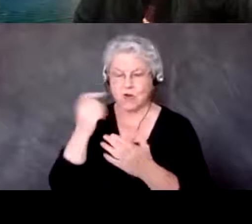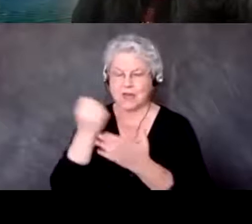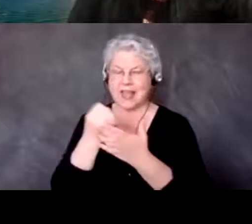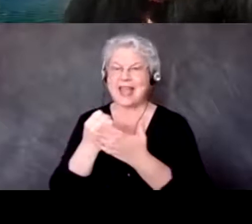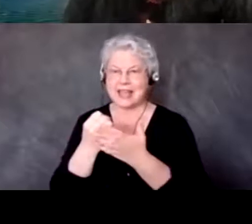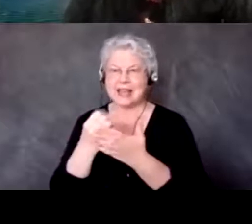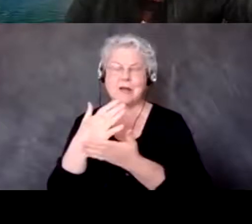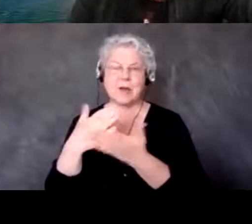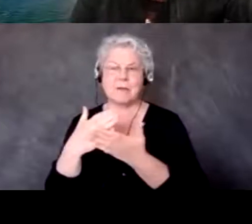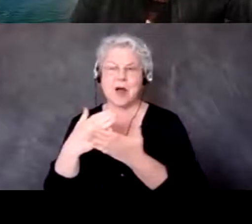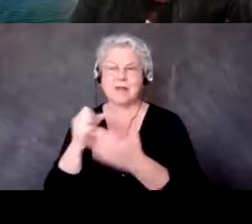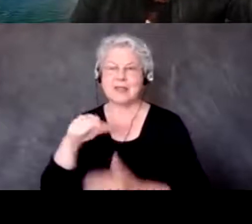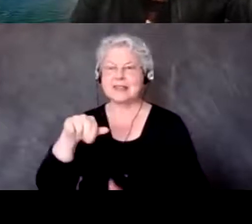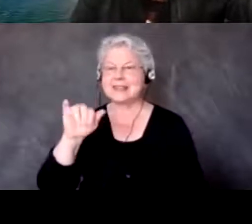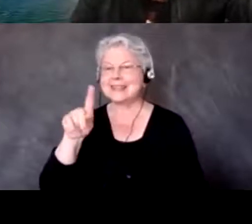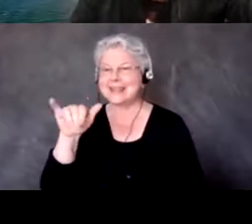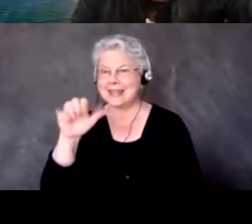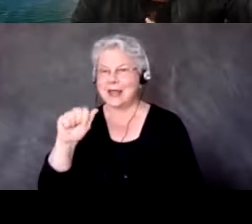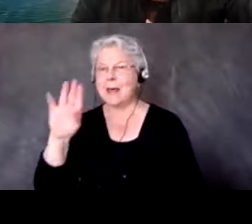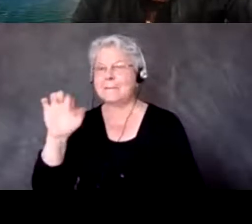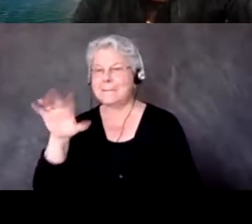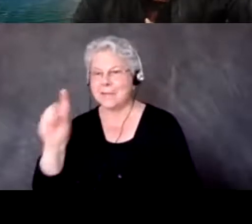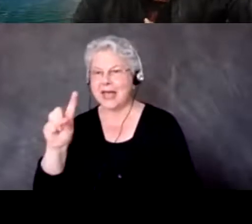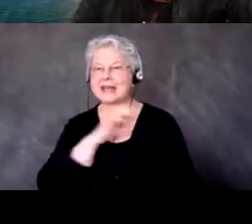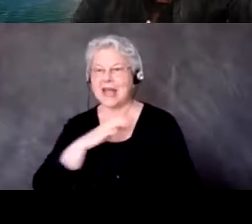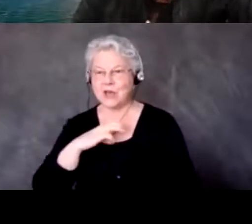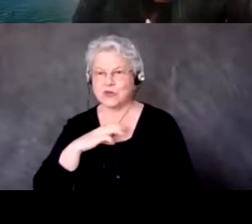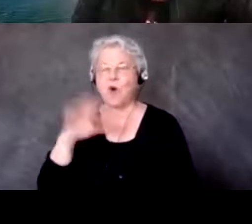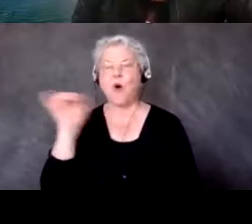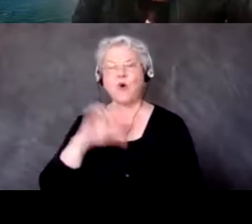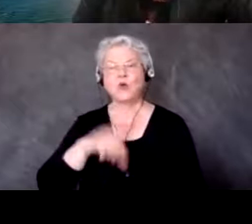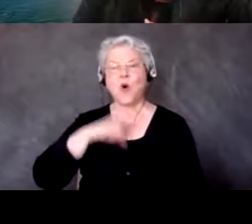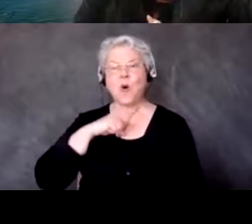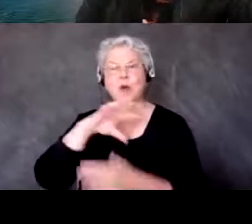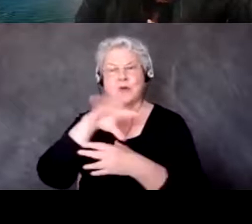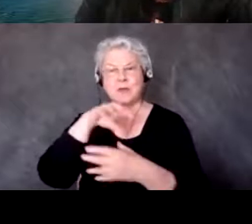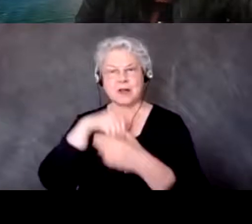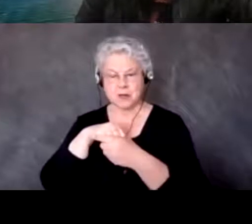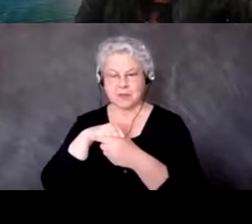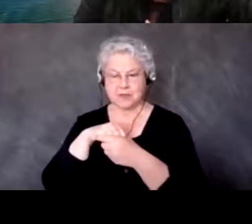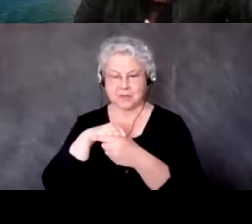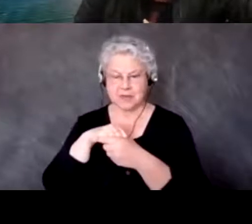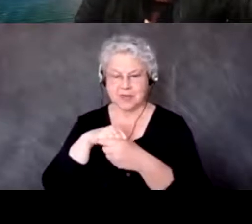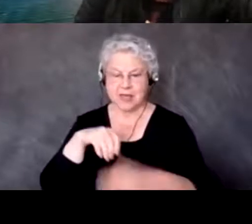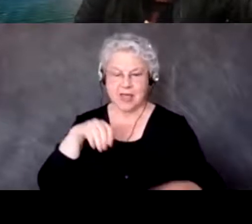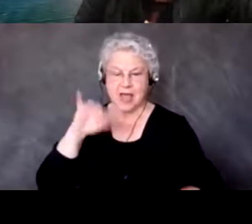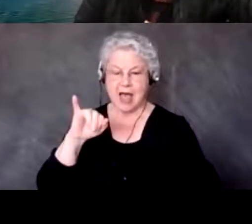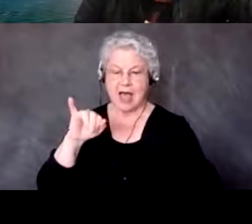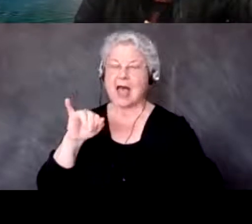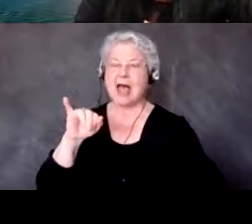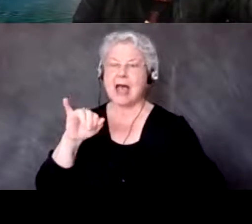Council. I’ve also been proud to be part of INAC’s or ISC’s Mentorship Initiative, which is